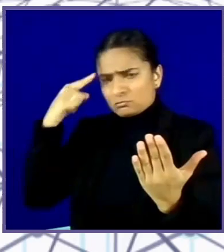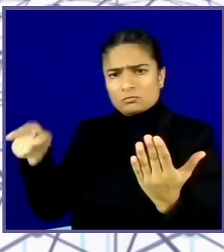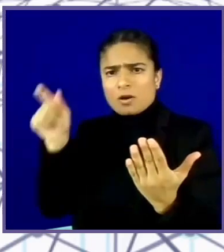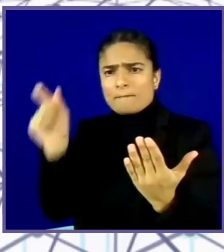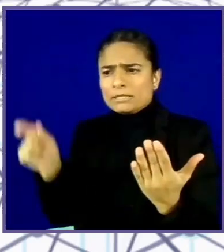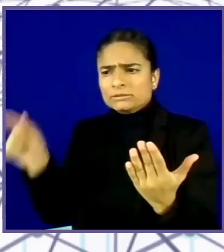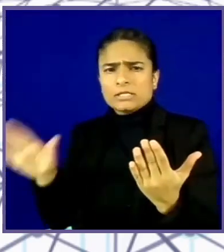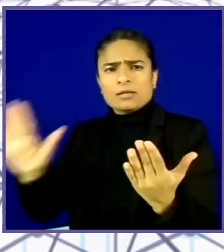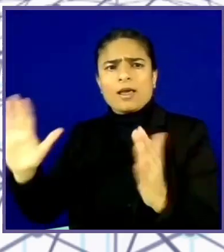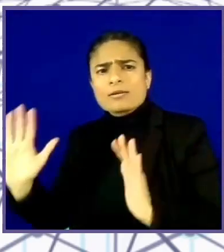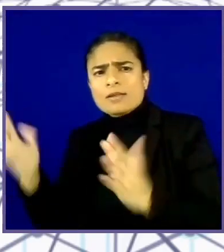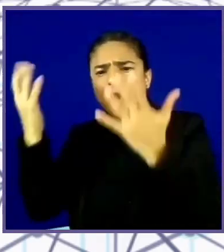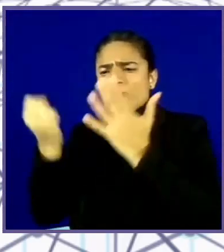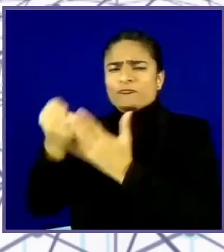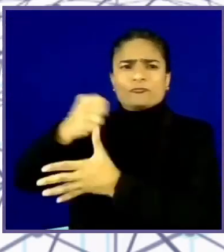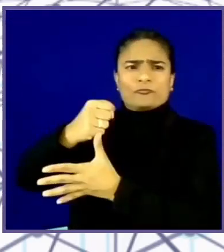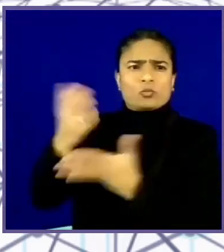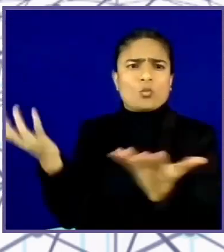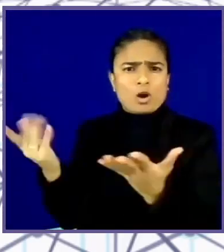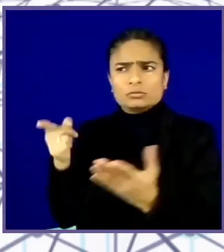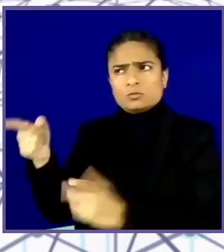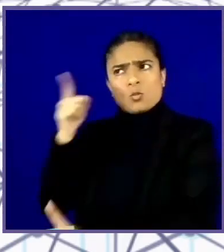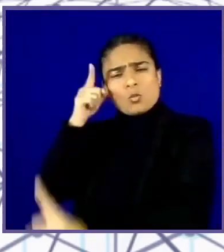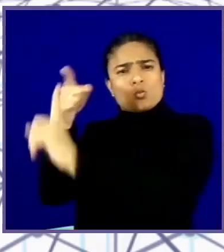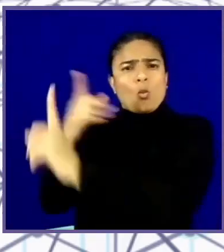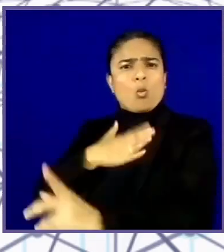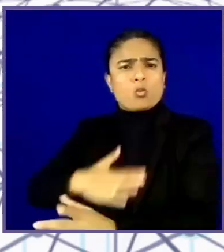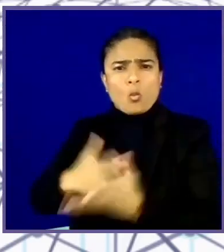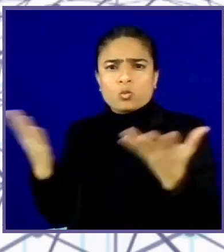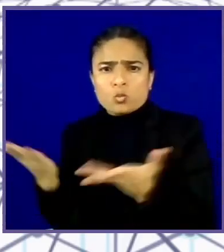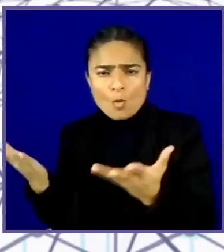from the product to enhance acceptance and to reduce the risk of abandonment.